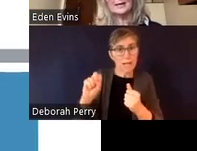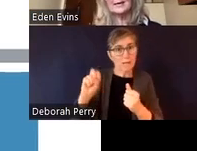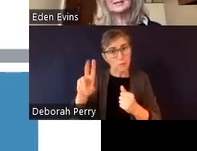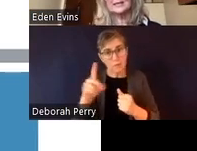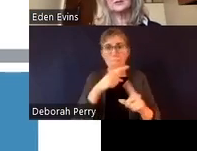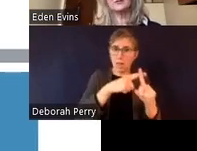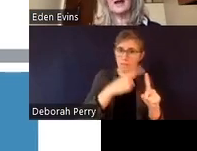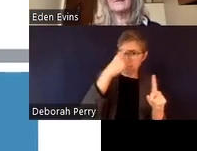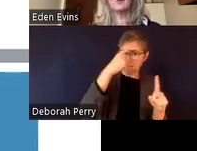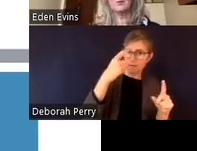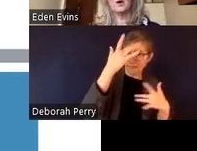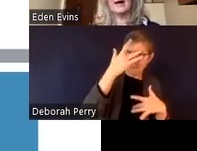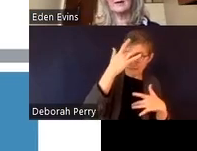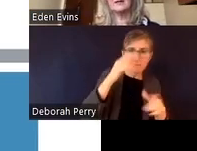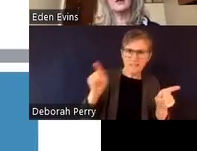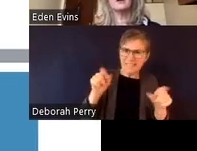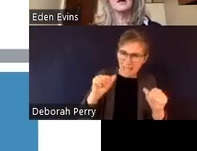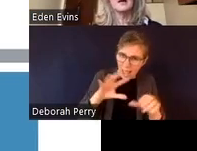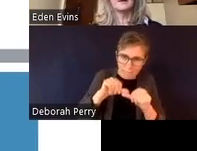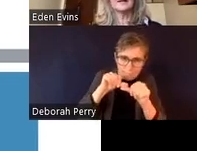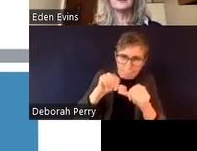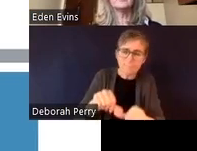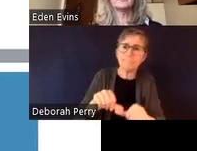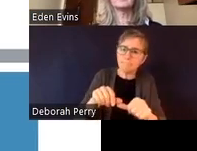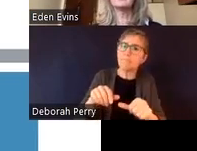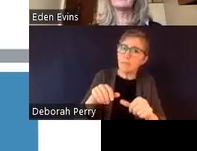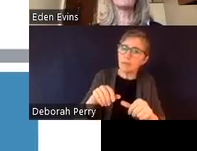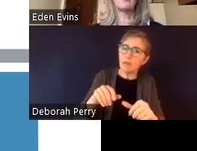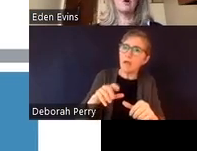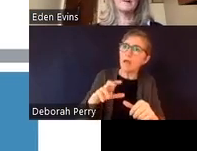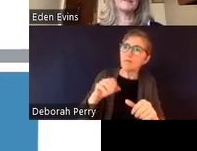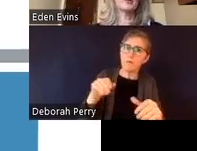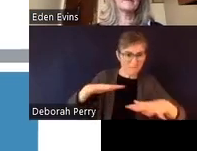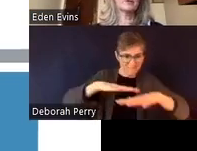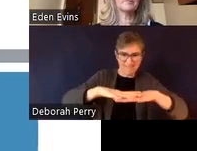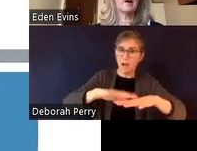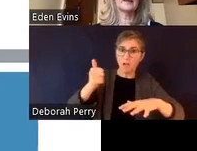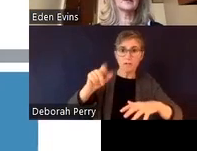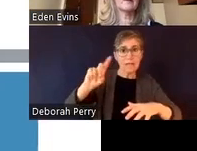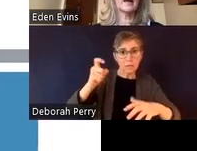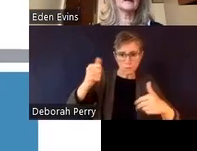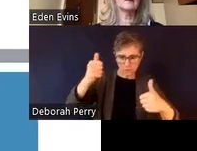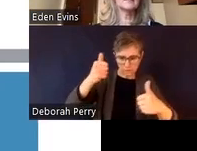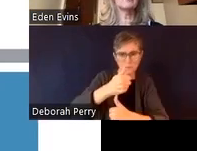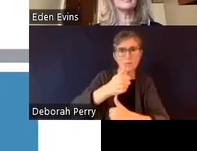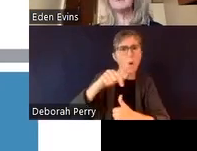can get a sense for what having another diagnosis does for treatment response, right? We need